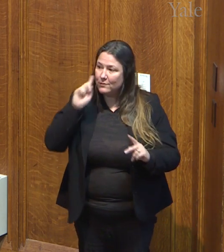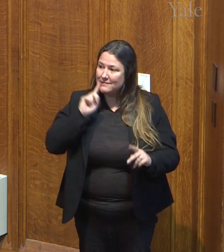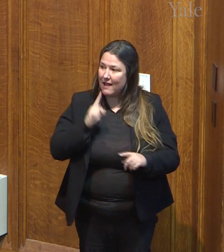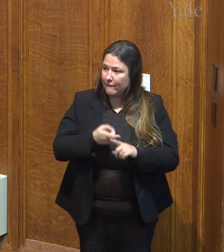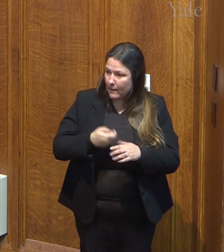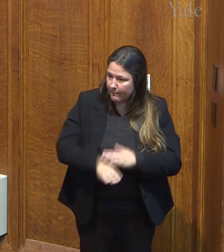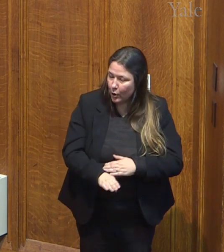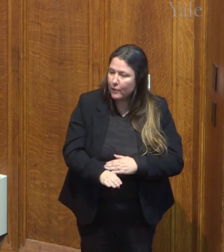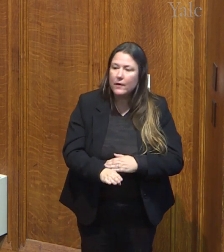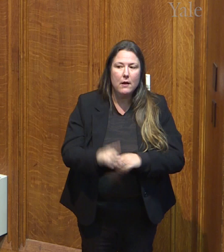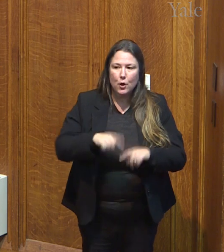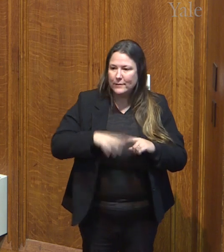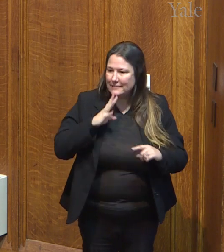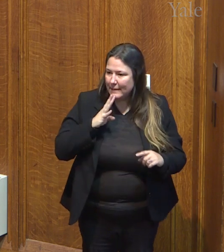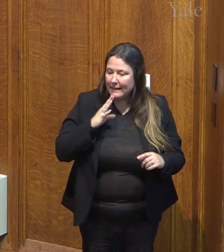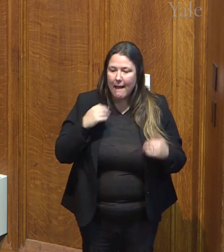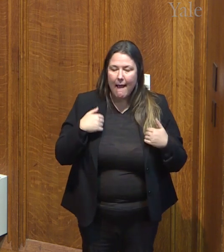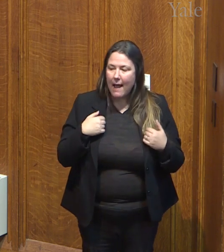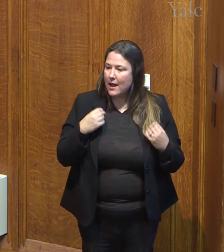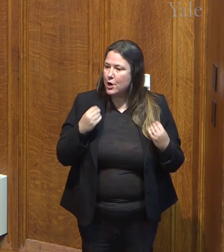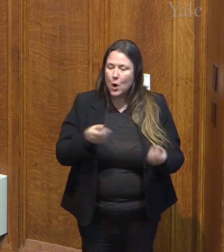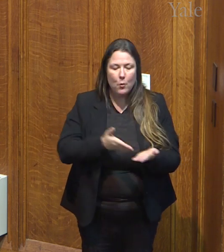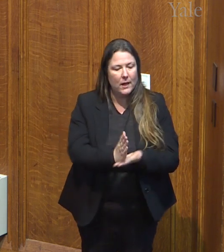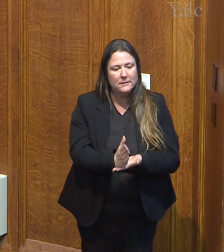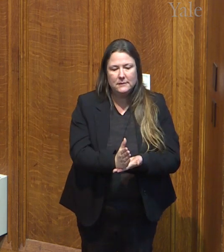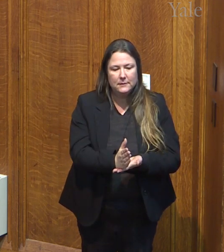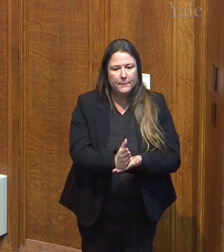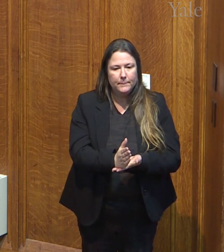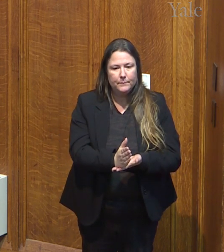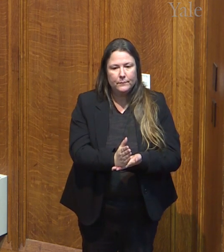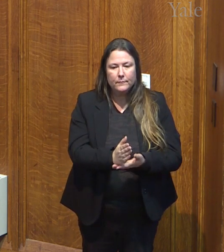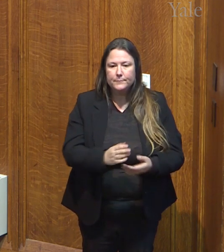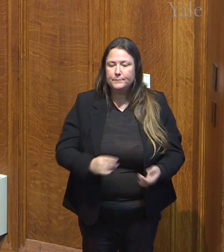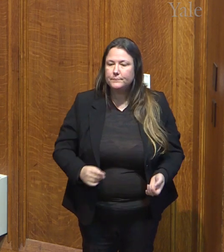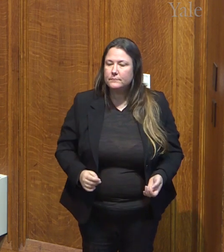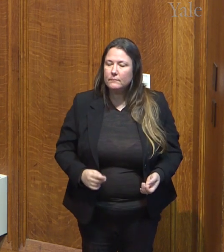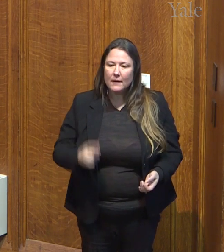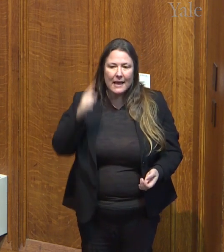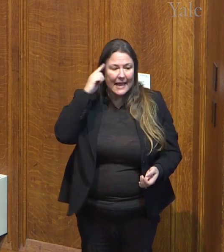he had virtually no rights. Diderot thought that to teach the Deaf